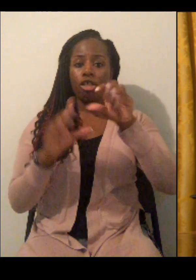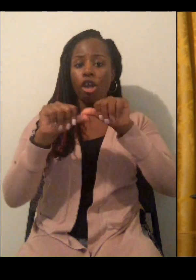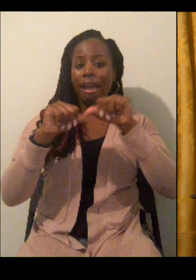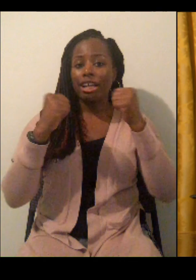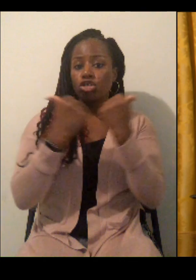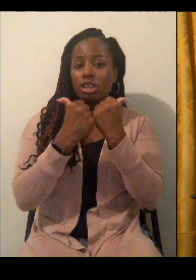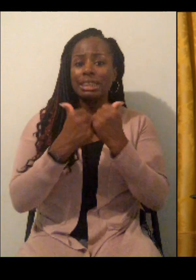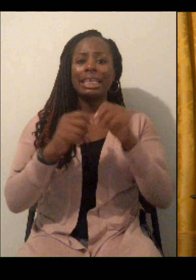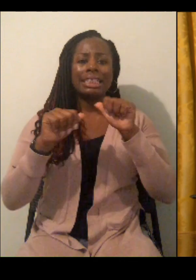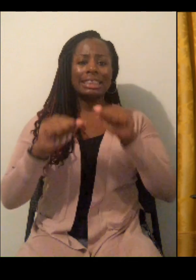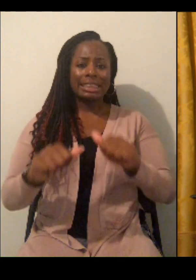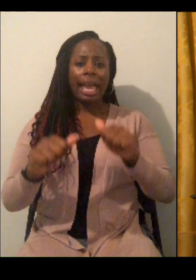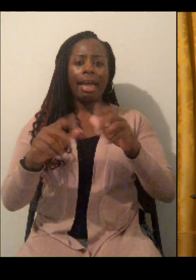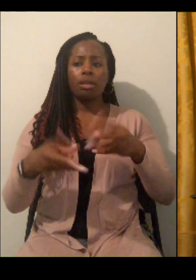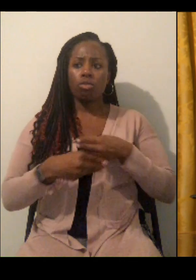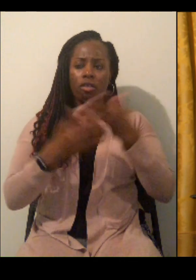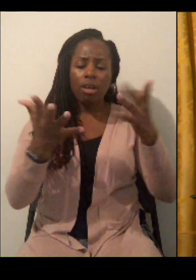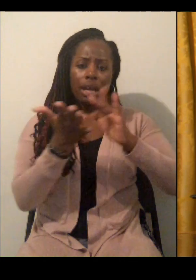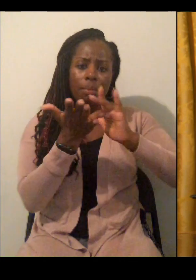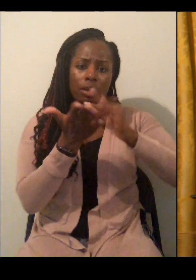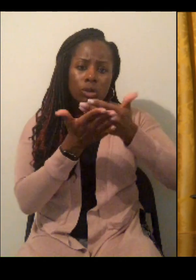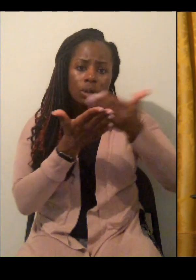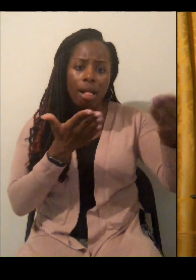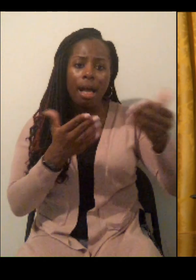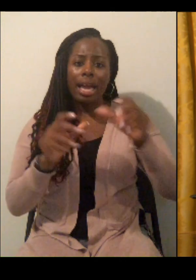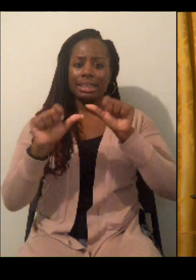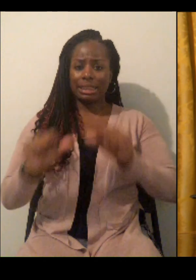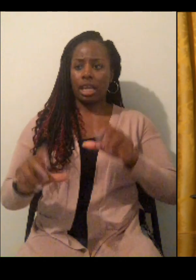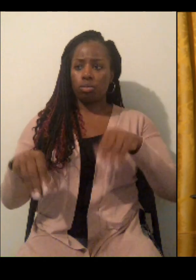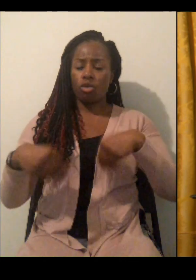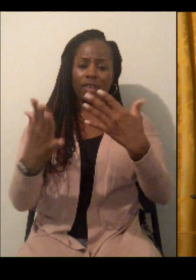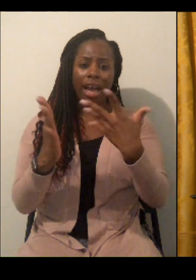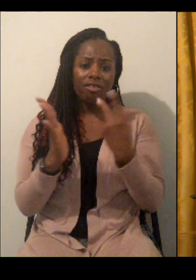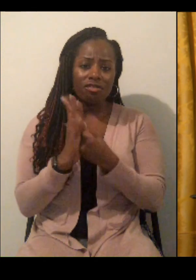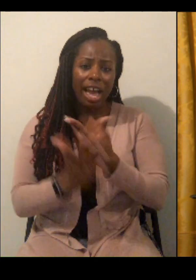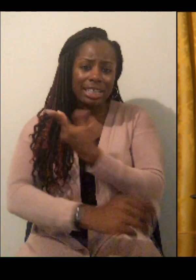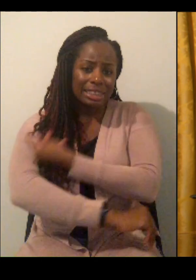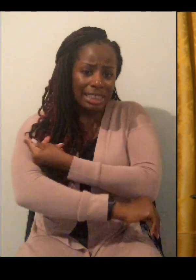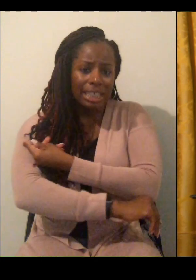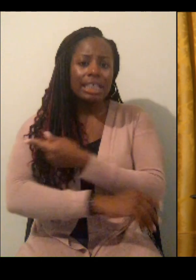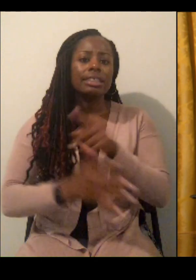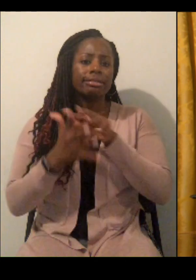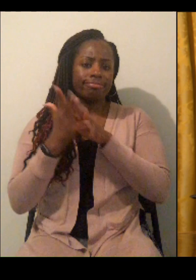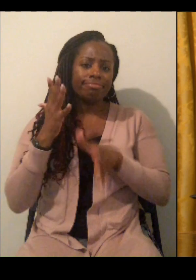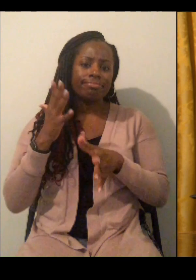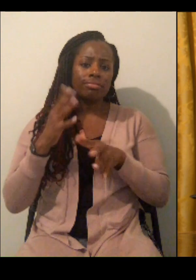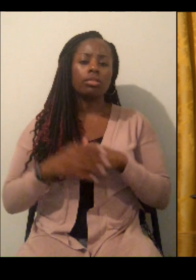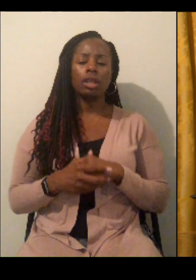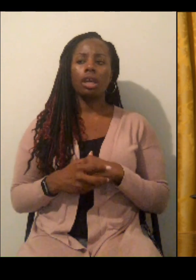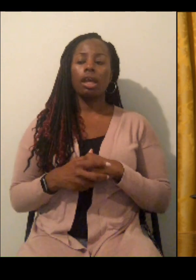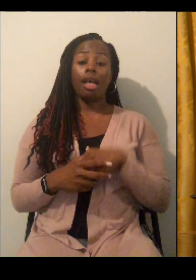distribution of medical supplies testing and testing capabilities are expanding